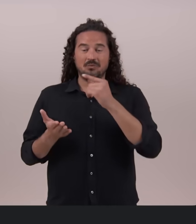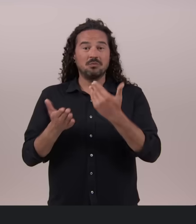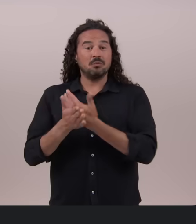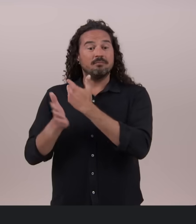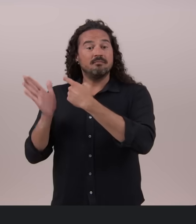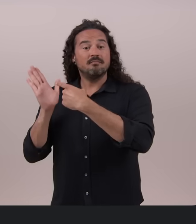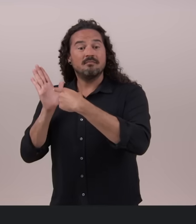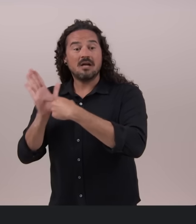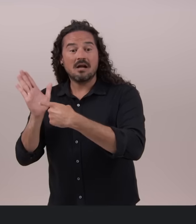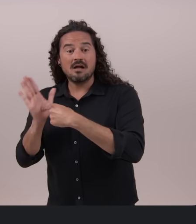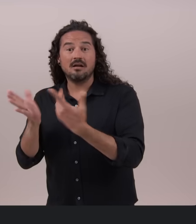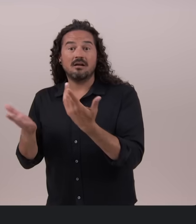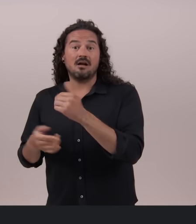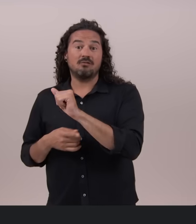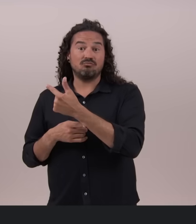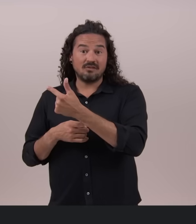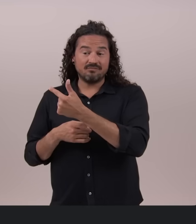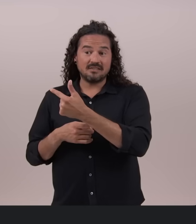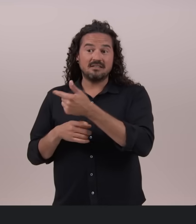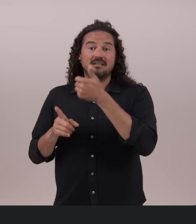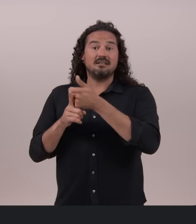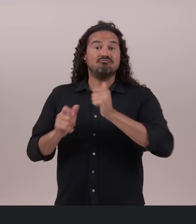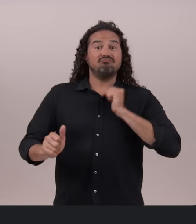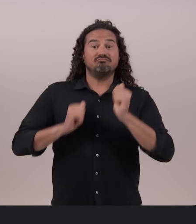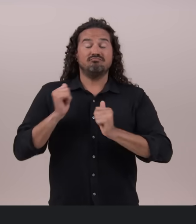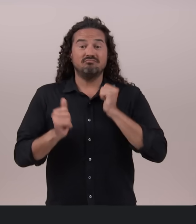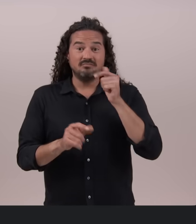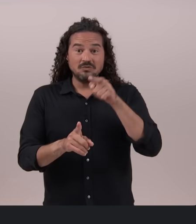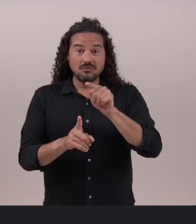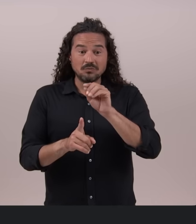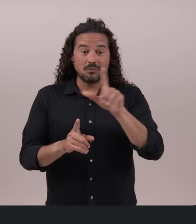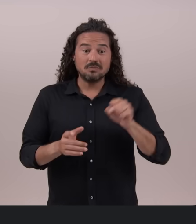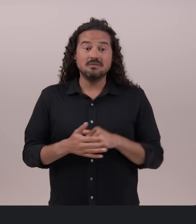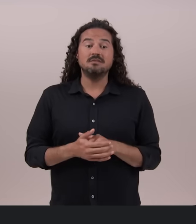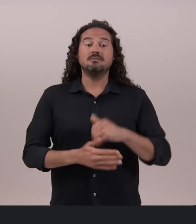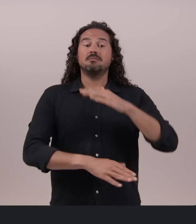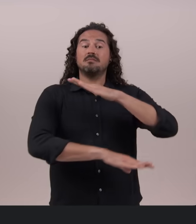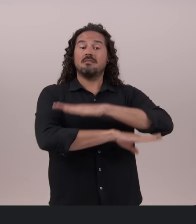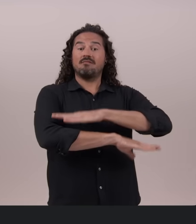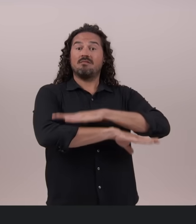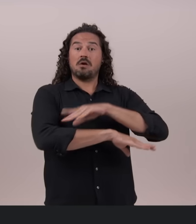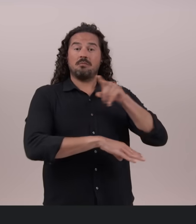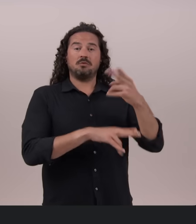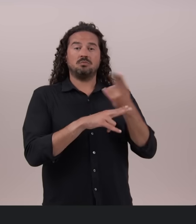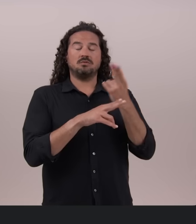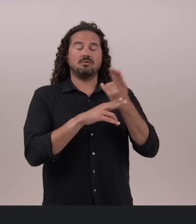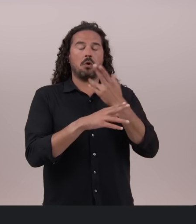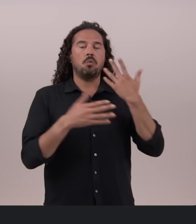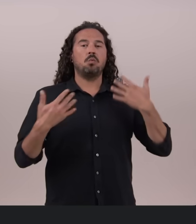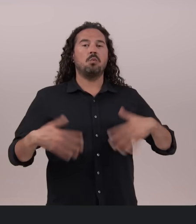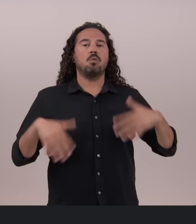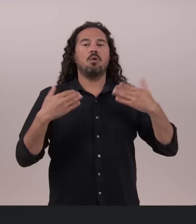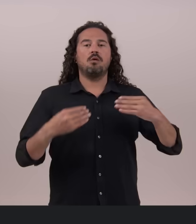like Antigravity, to the platforms where users experience the magic, and to the infrastructure that